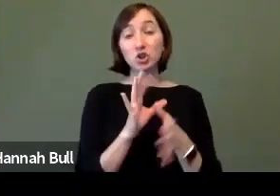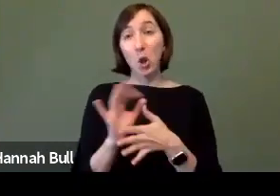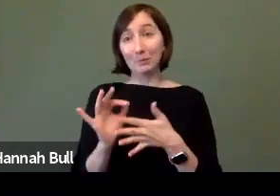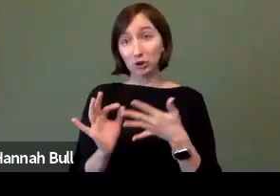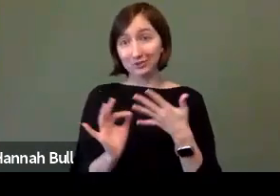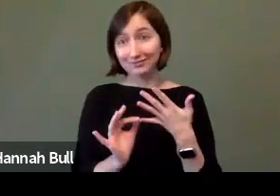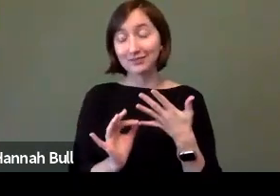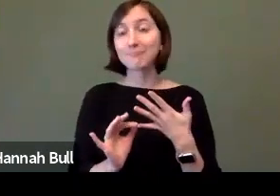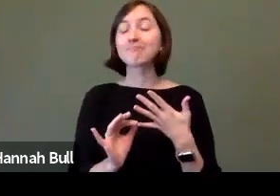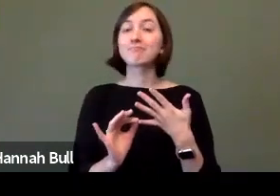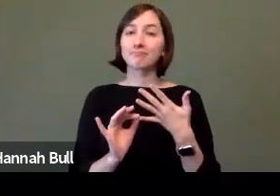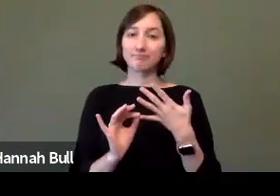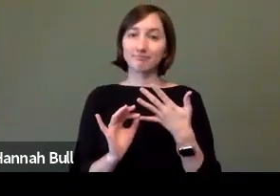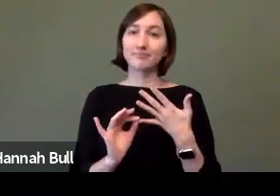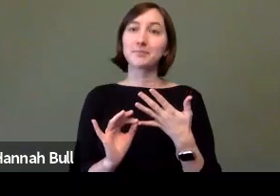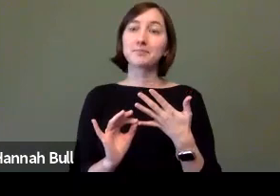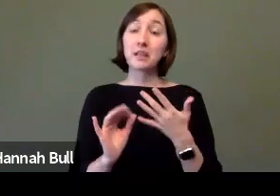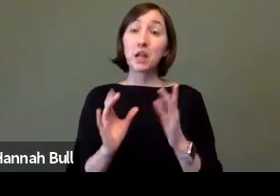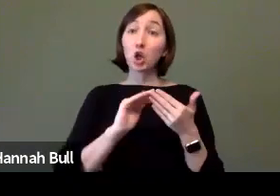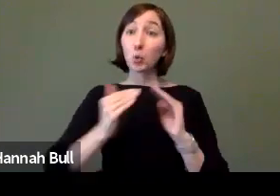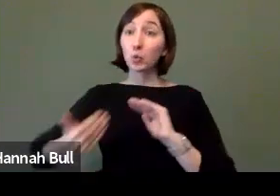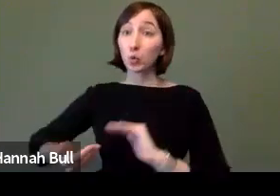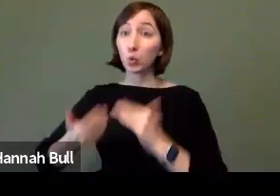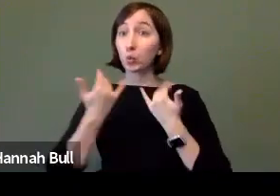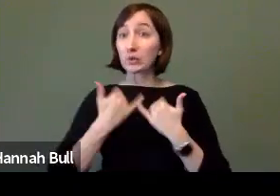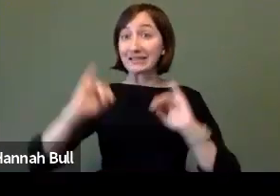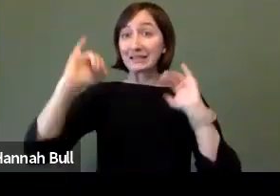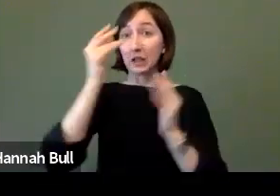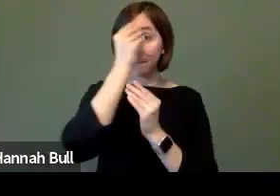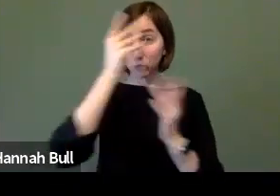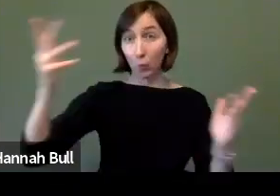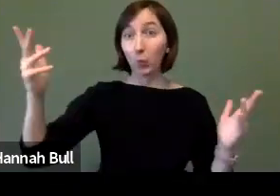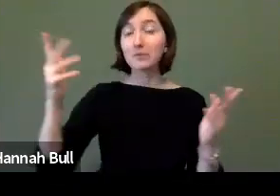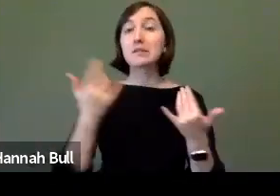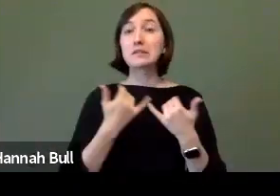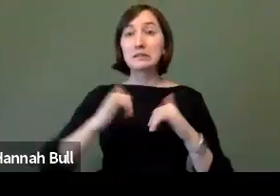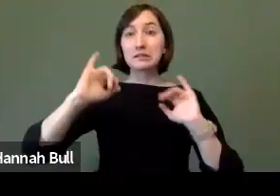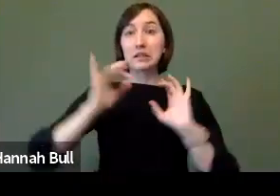that as a community we're still being informed and staying connected with one another.